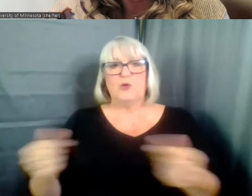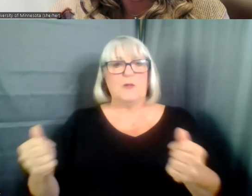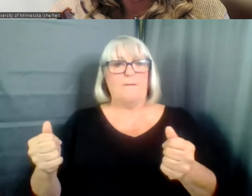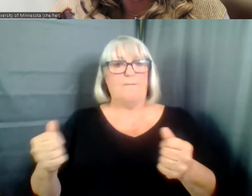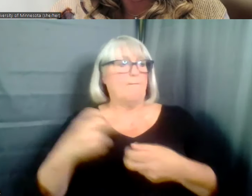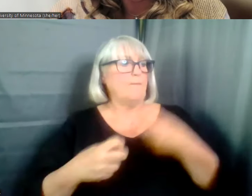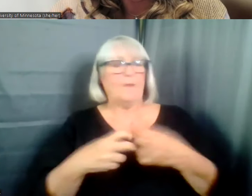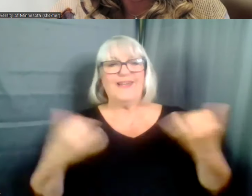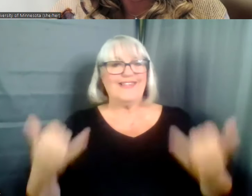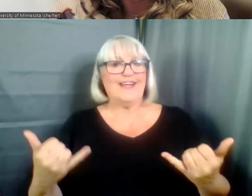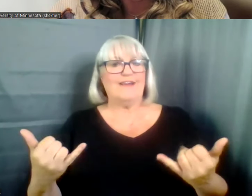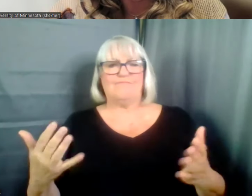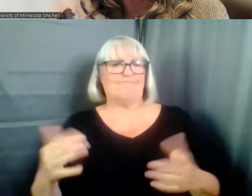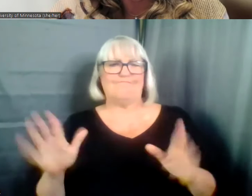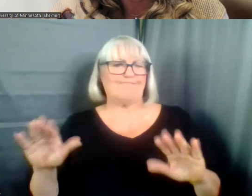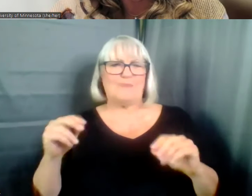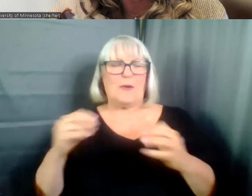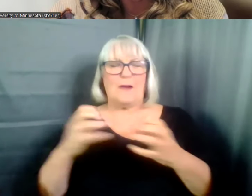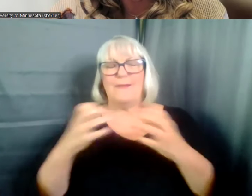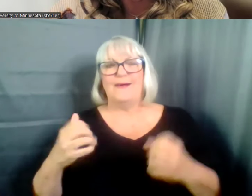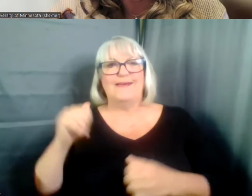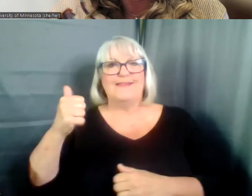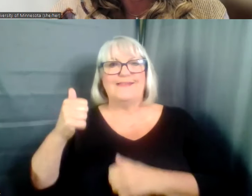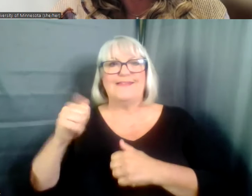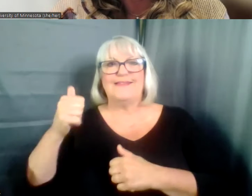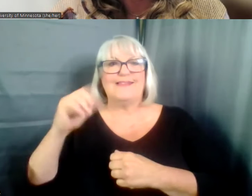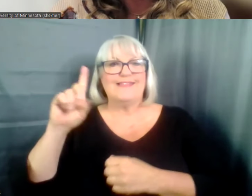now, and these are decades long interventions and solutions.